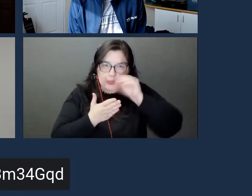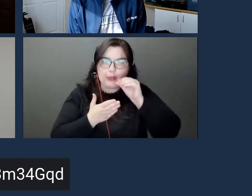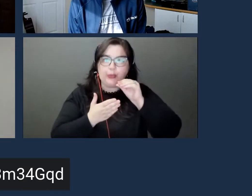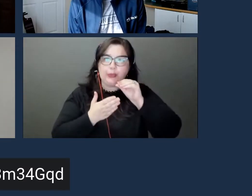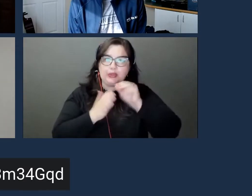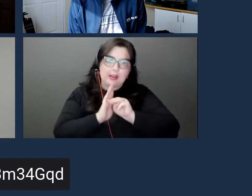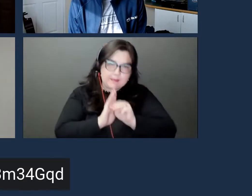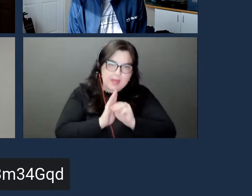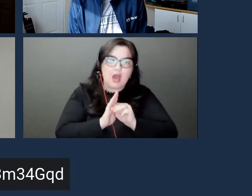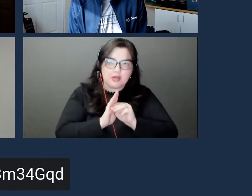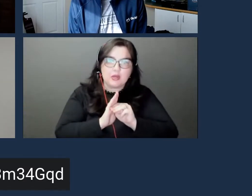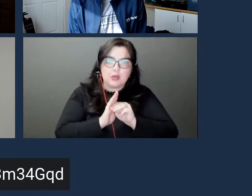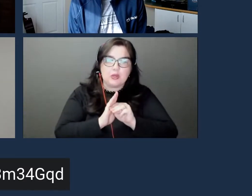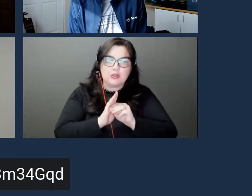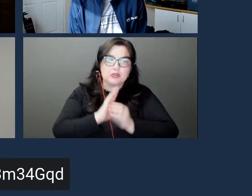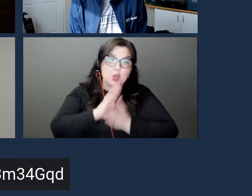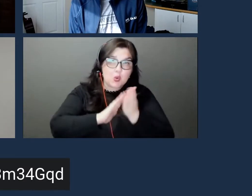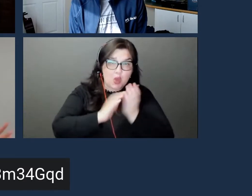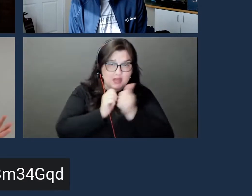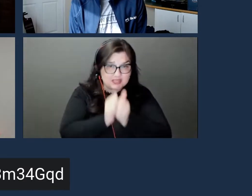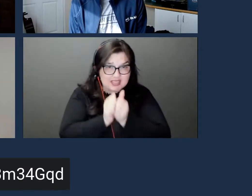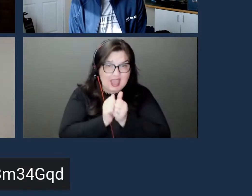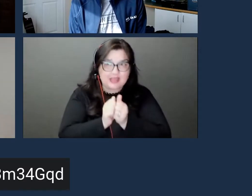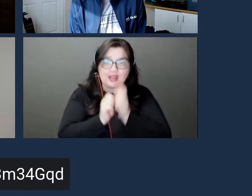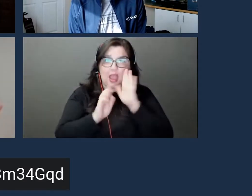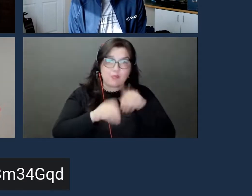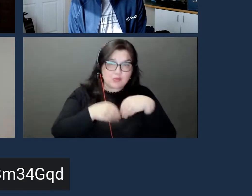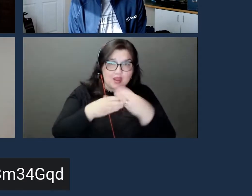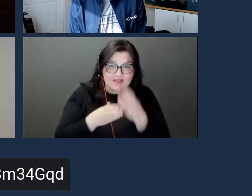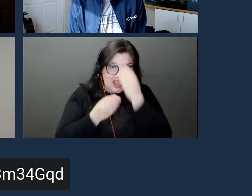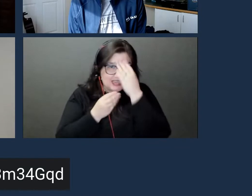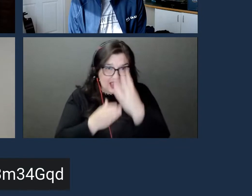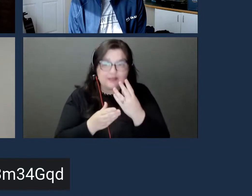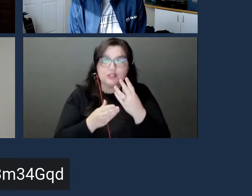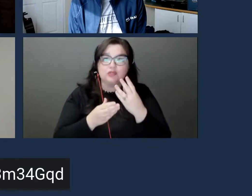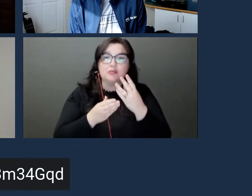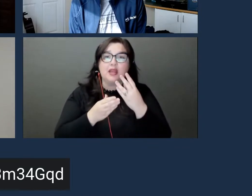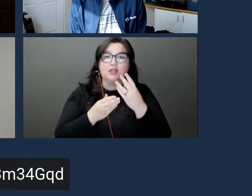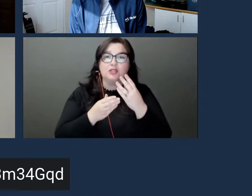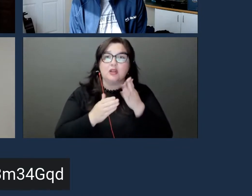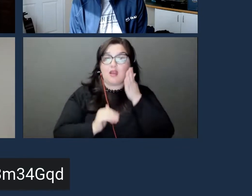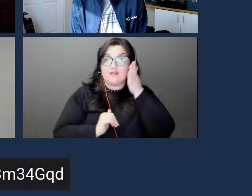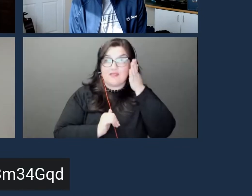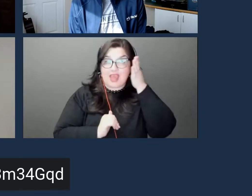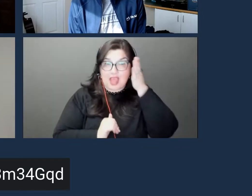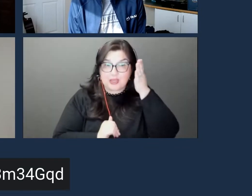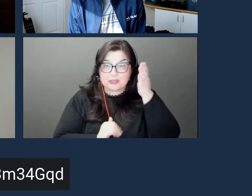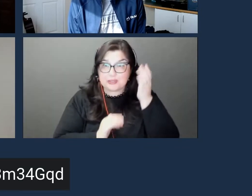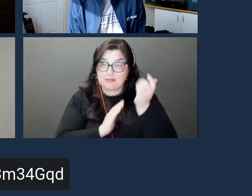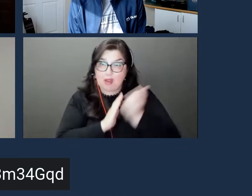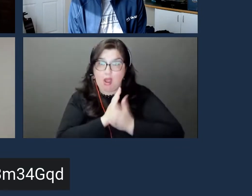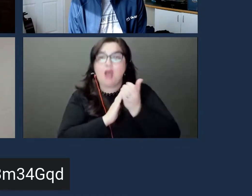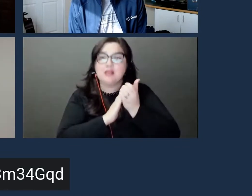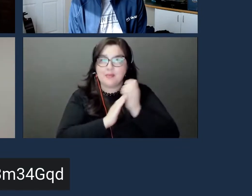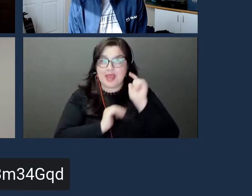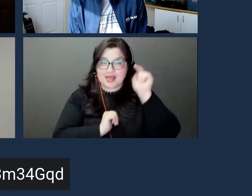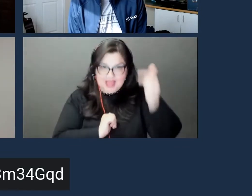to provide inferences that can then be used to automate for their use cases downstream. Exactly.